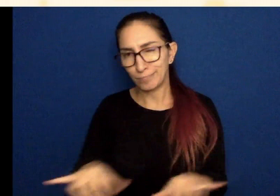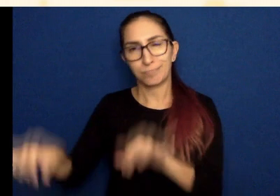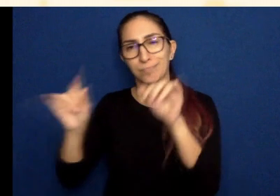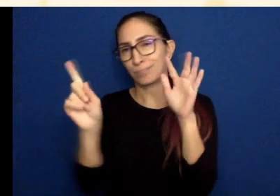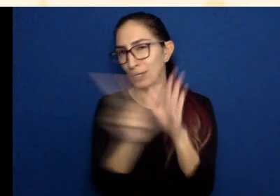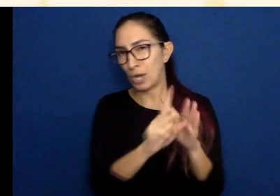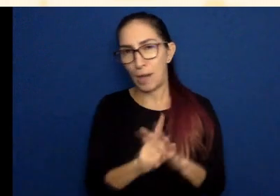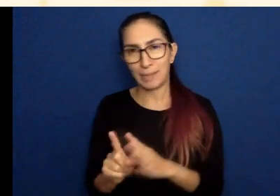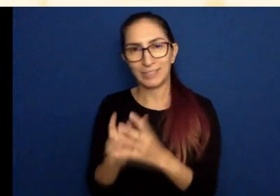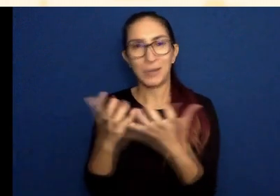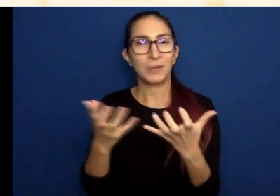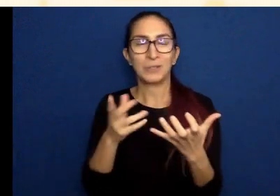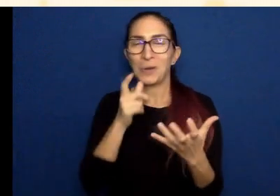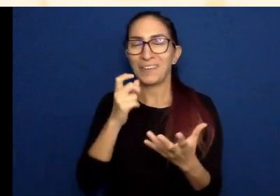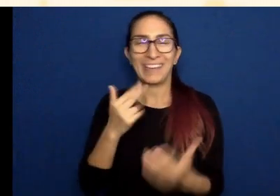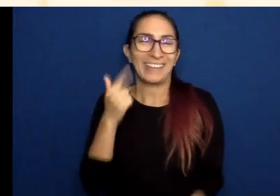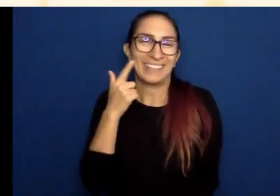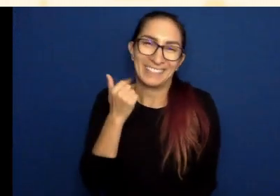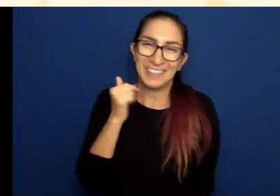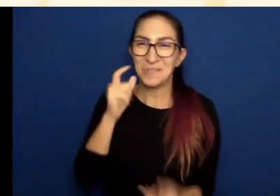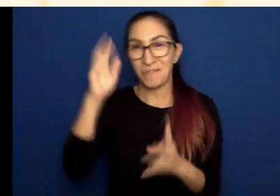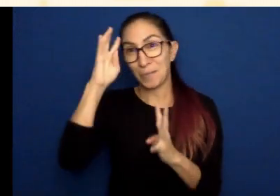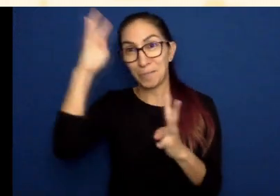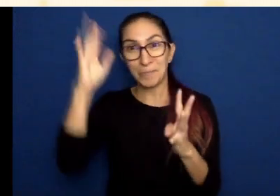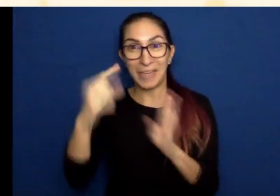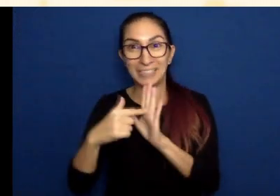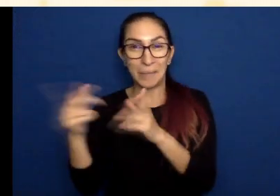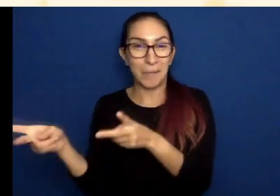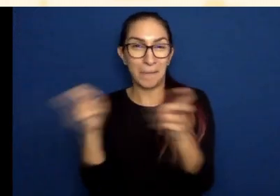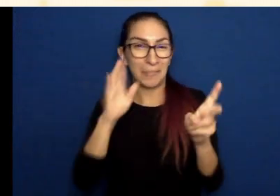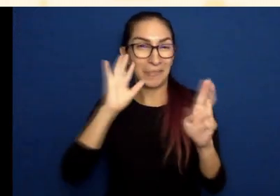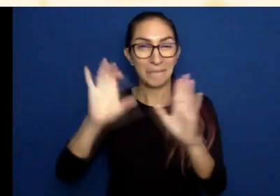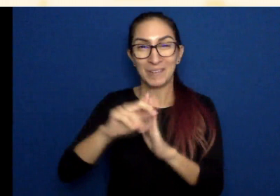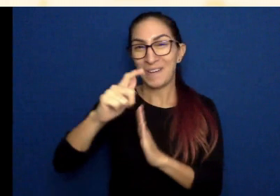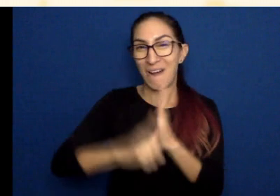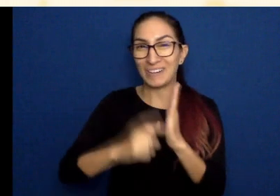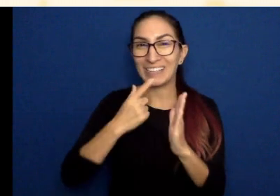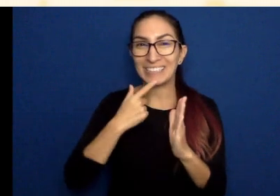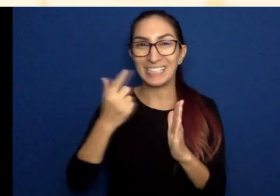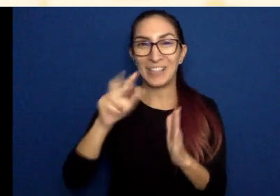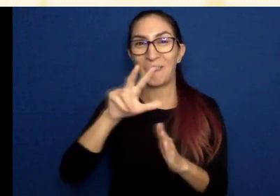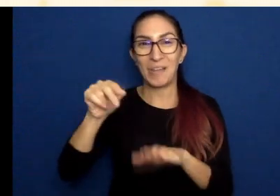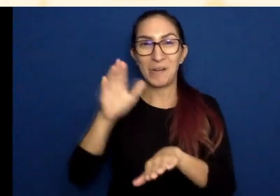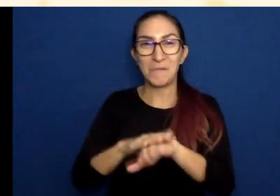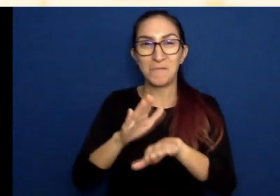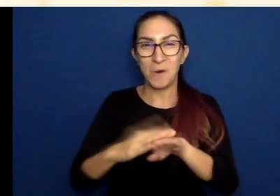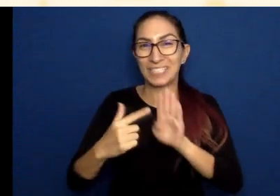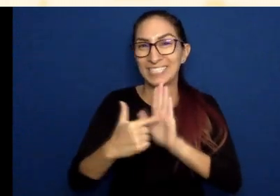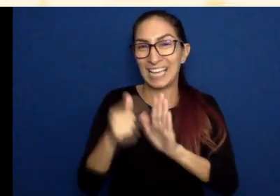Whoever put this example into the methodology, the article, 30 warning signs, when you're dealing with someone able.